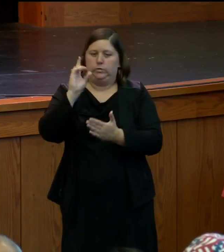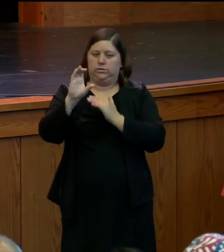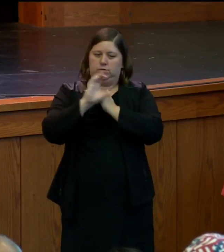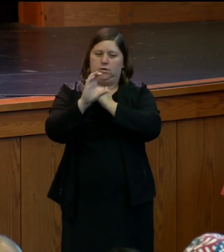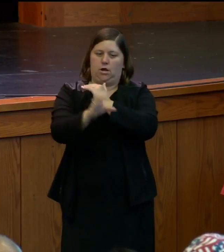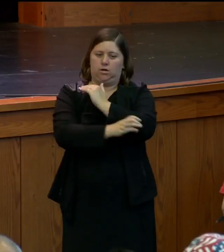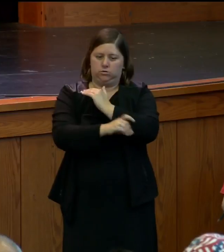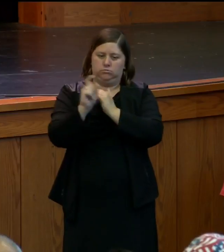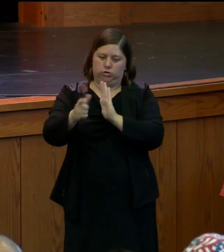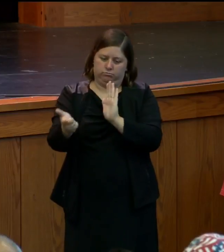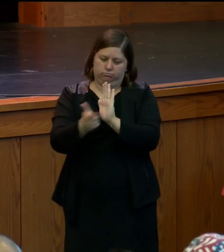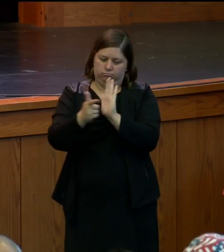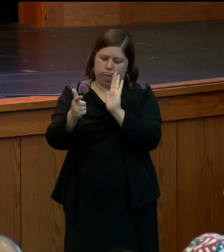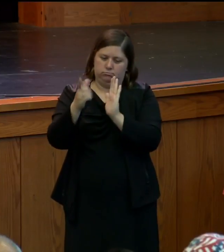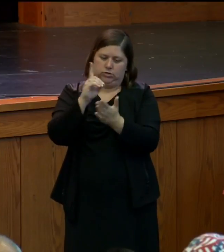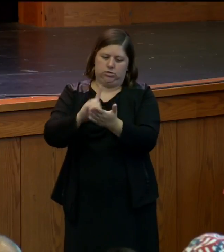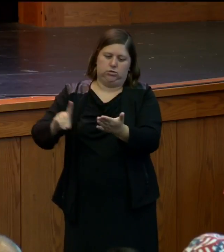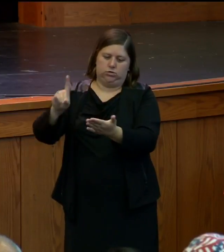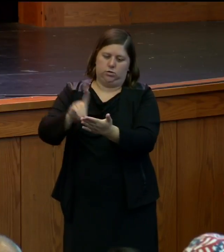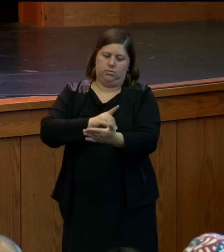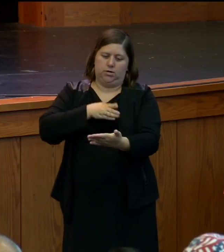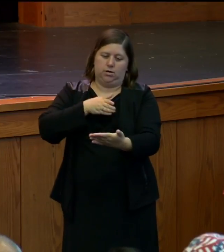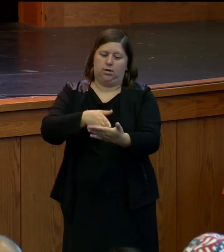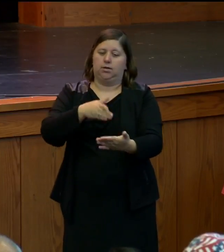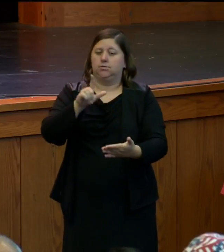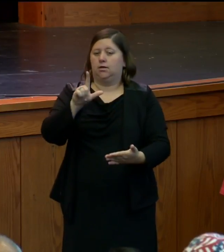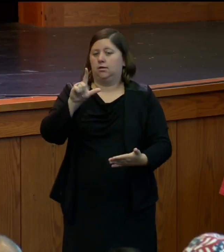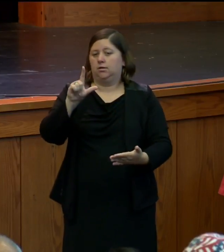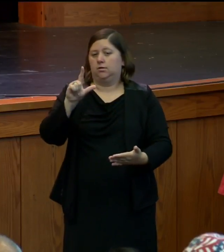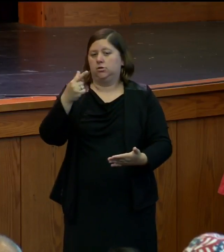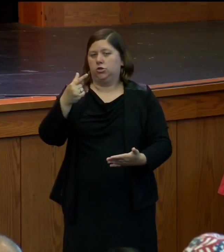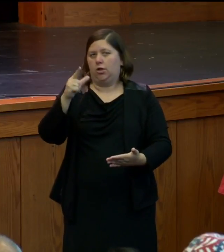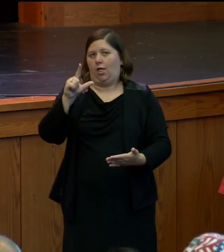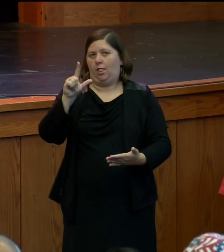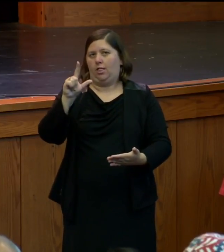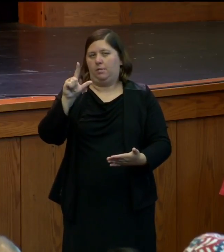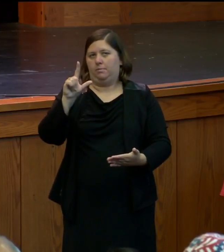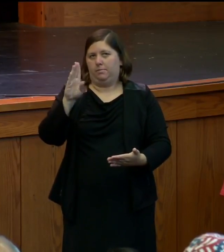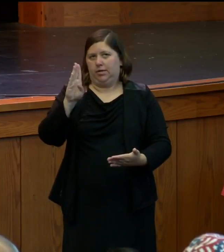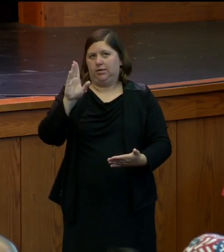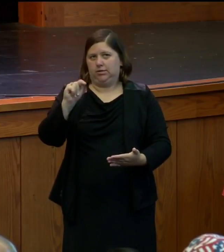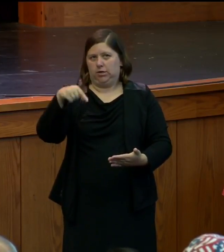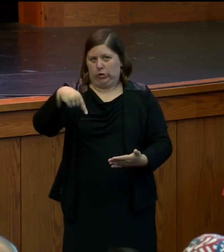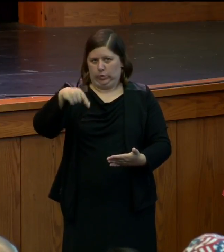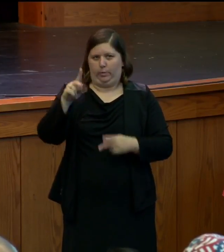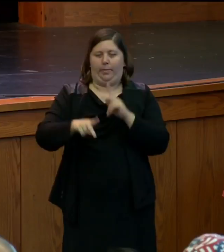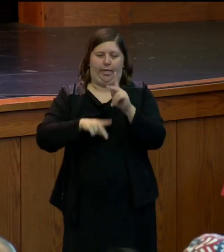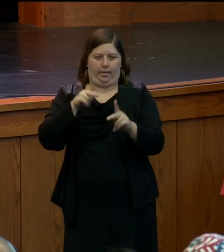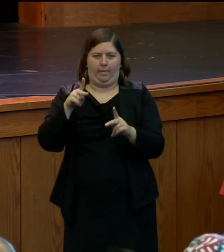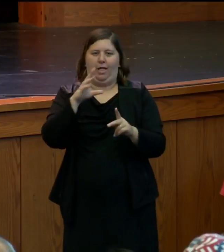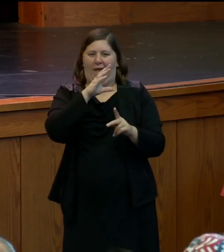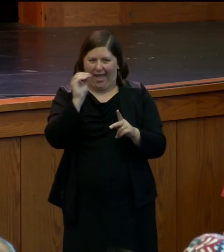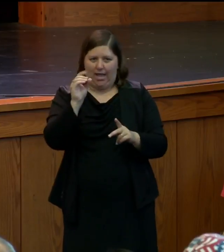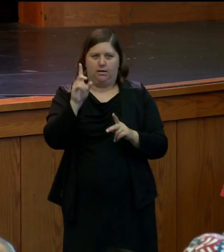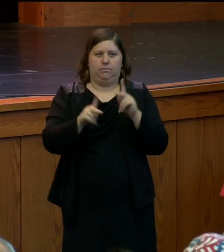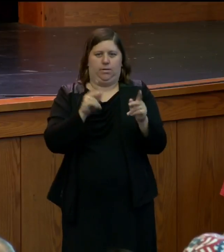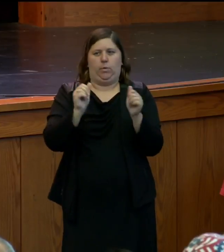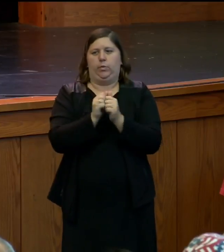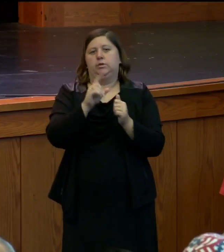DISCRIMINATION AGAINST GLBTQ PEOPLE AND PEOPLE WITH DISABILITIES.